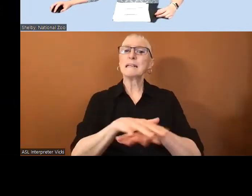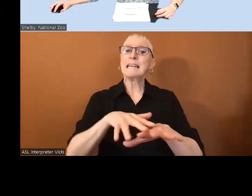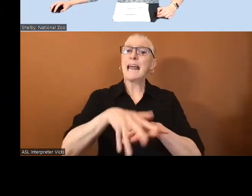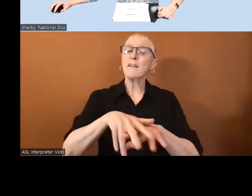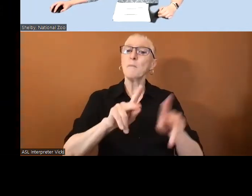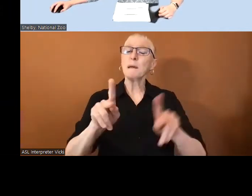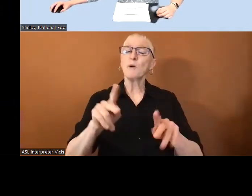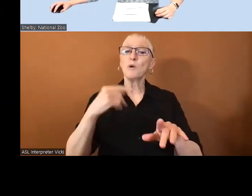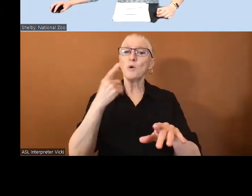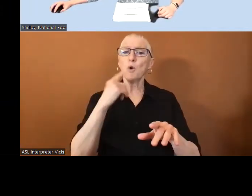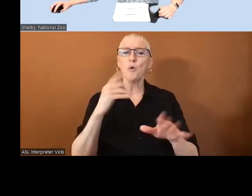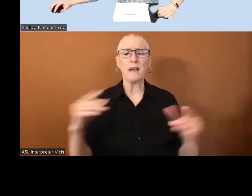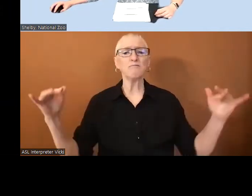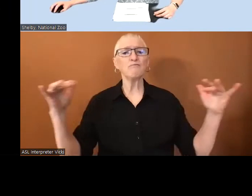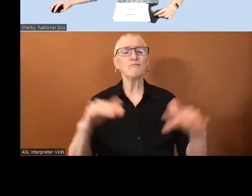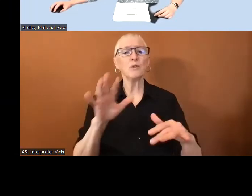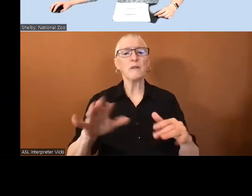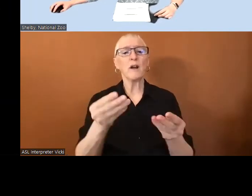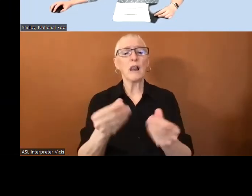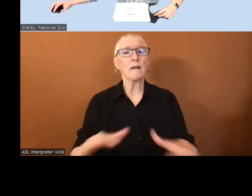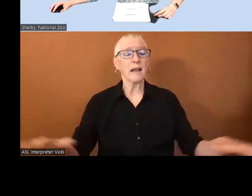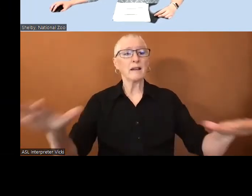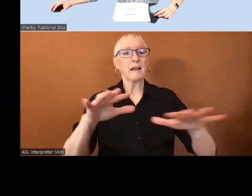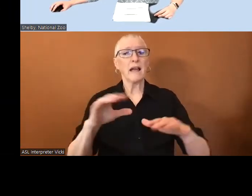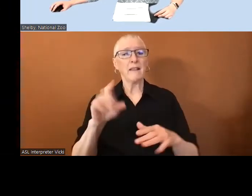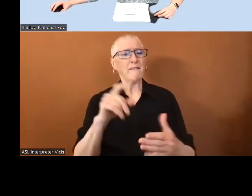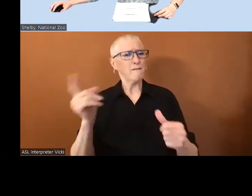as well as the diverse and vibrant native communities who live here today.